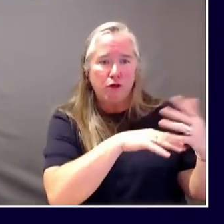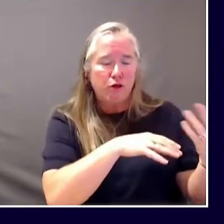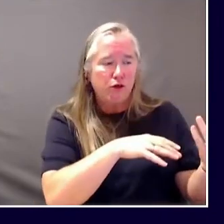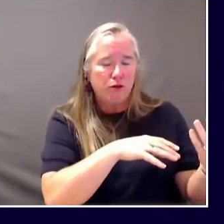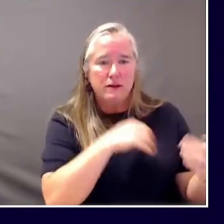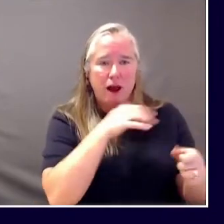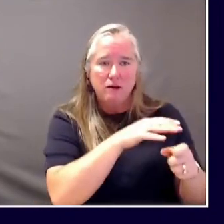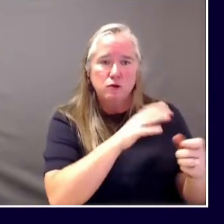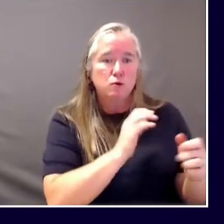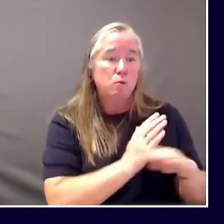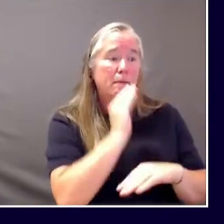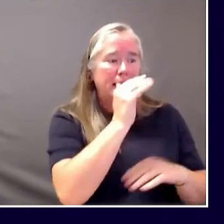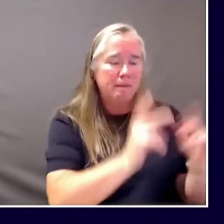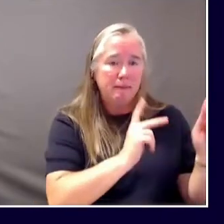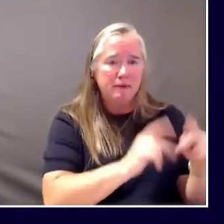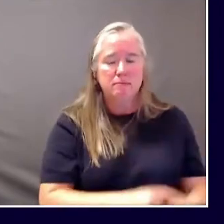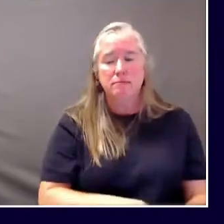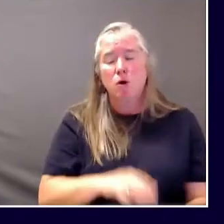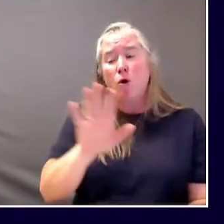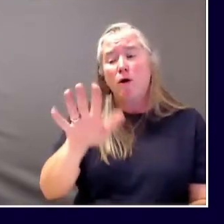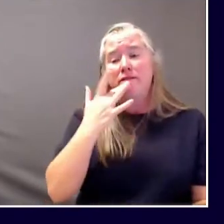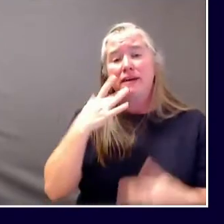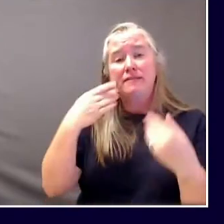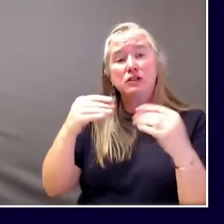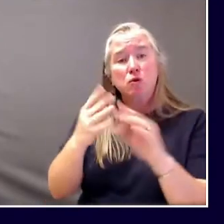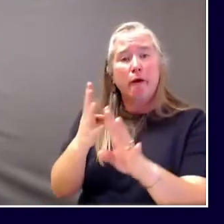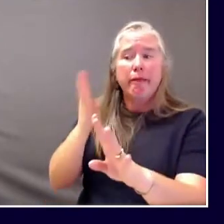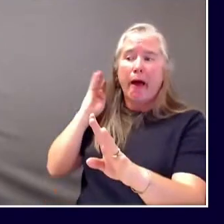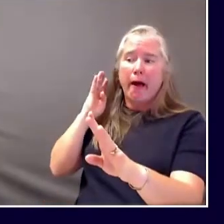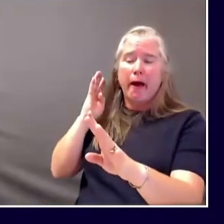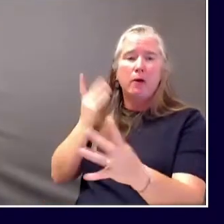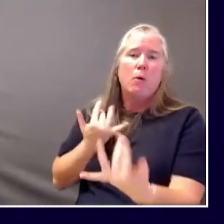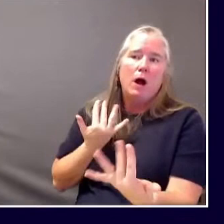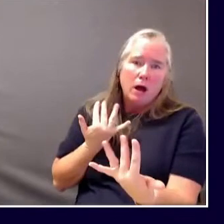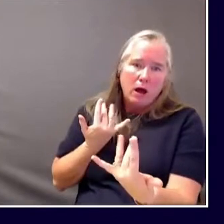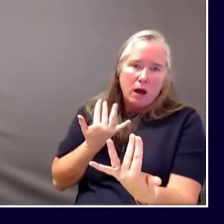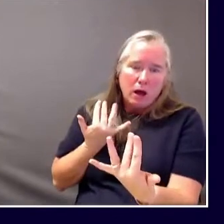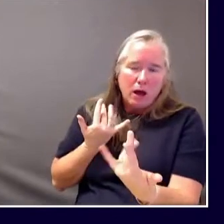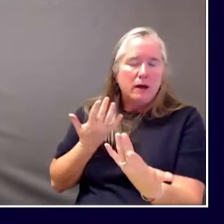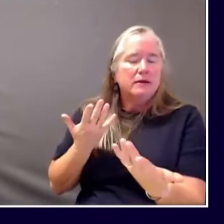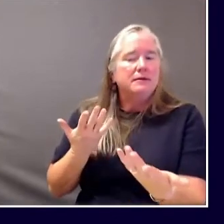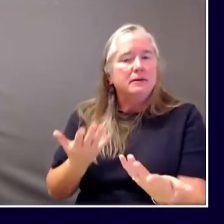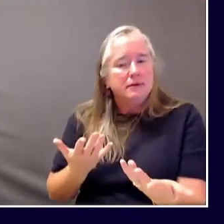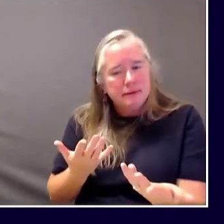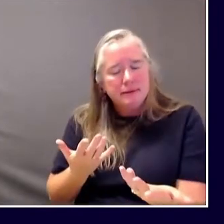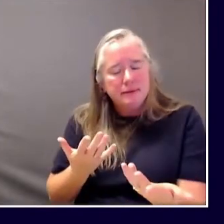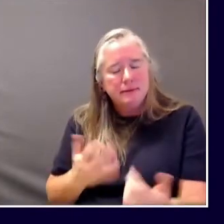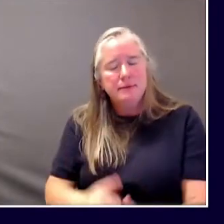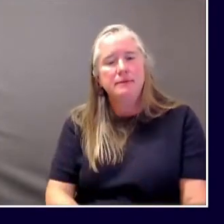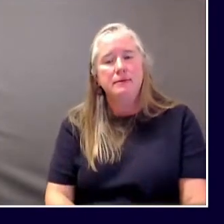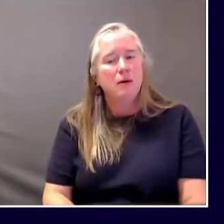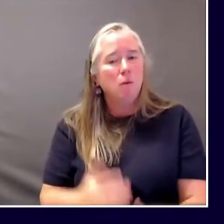go to the favorite store as quickly as they otherwise might